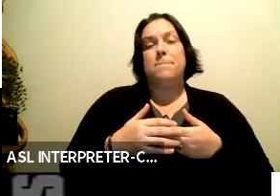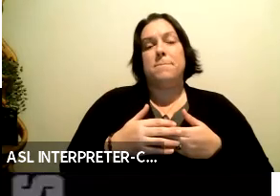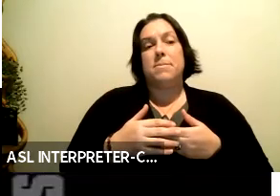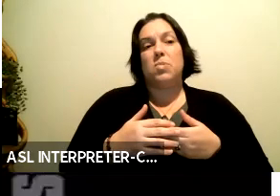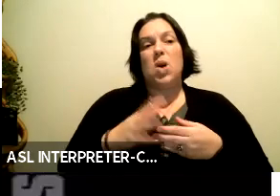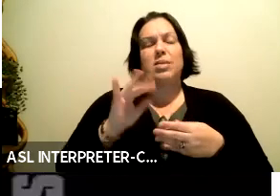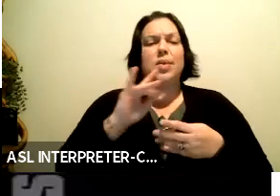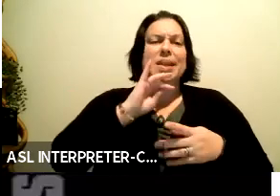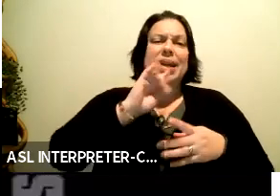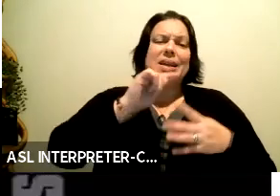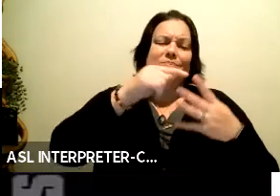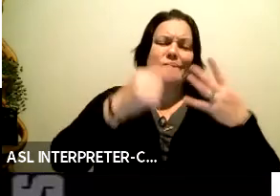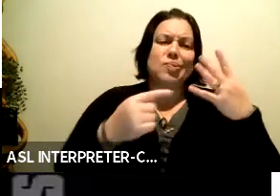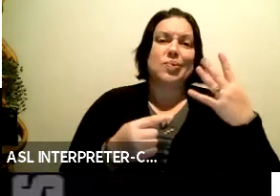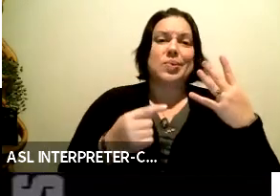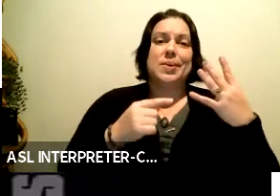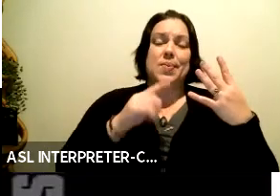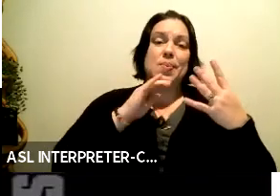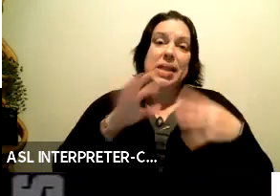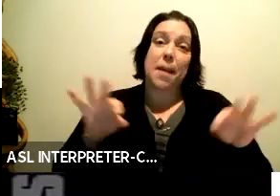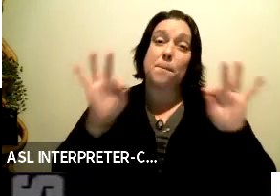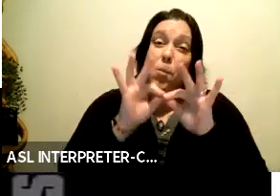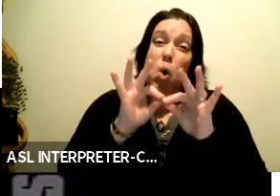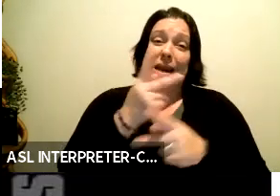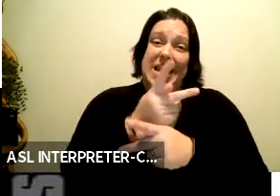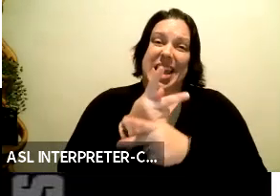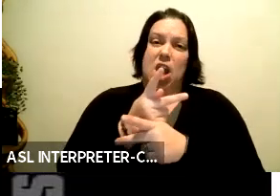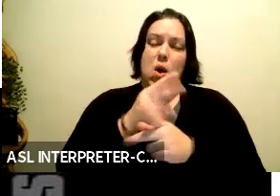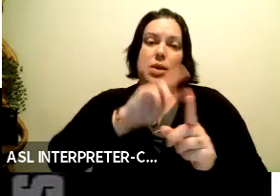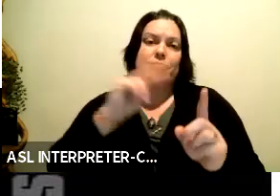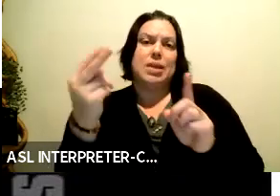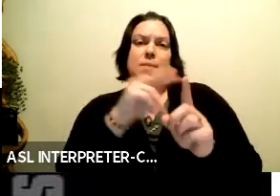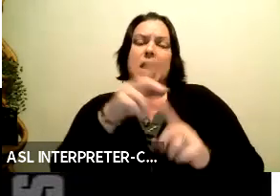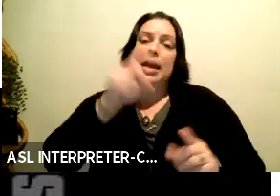and all of the mass care sort of aspects of this response that have needed to be delivered in very